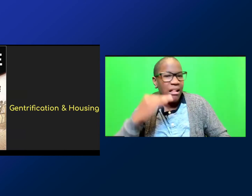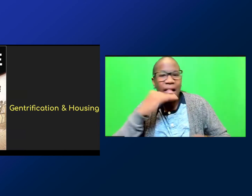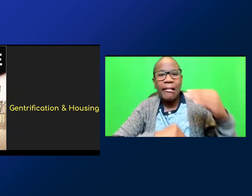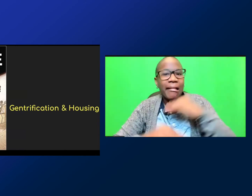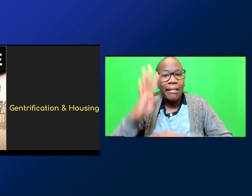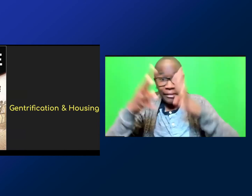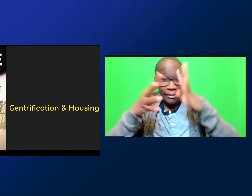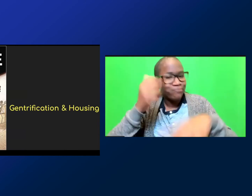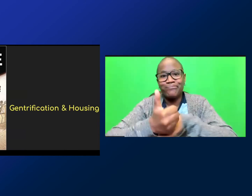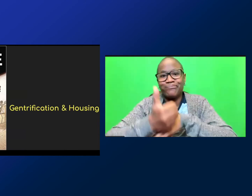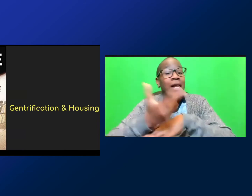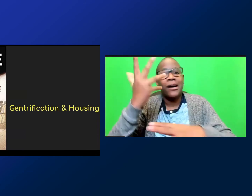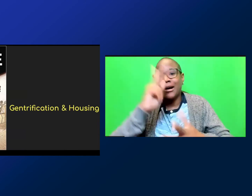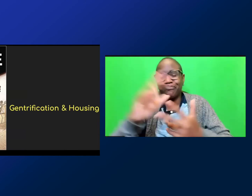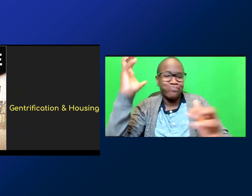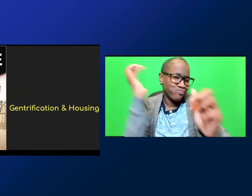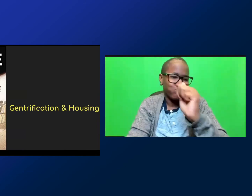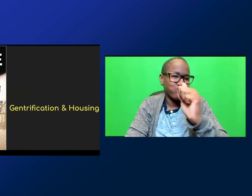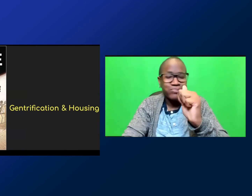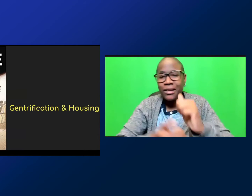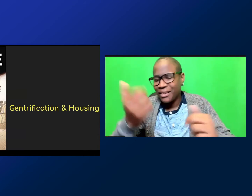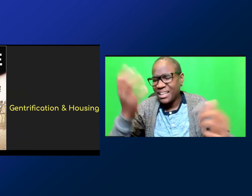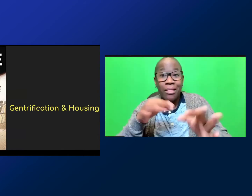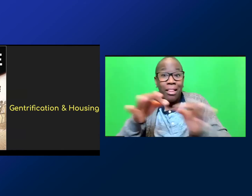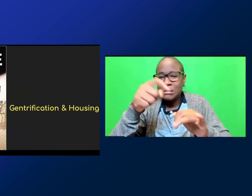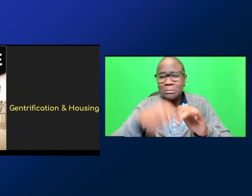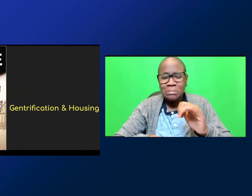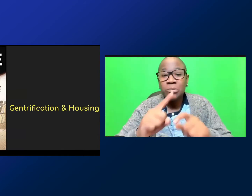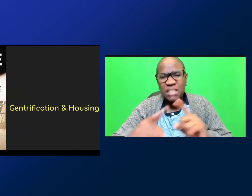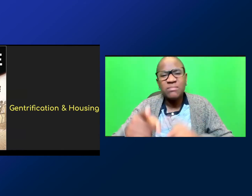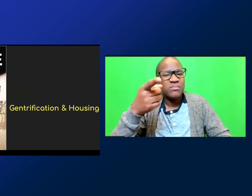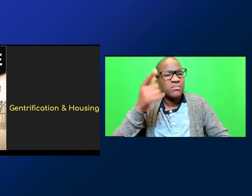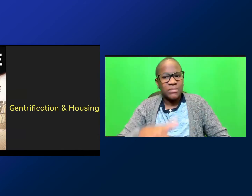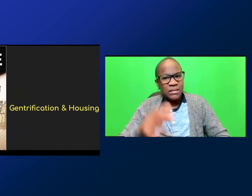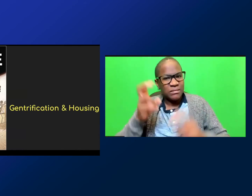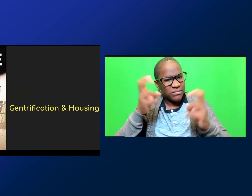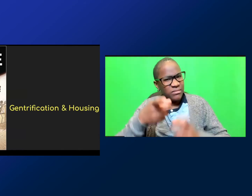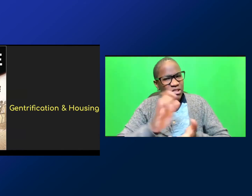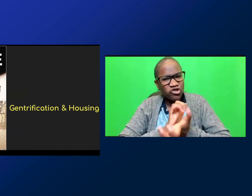that he did not do of rape or something of the sort and so they ended up being